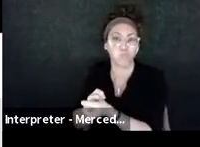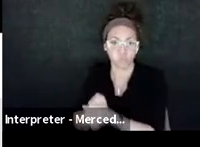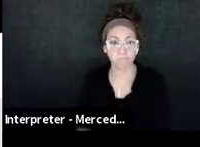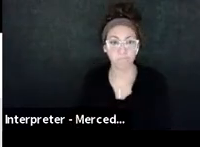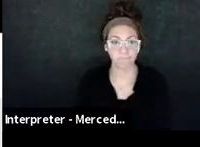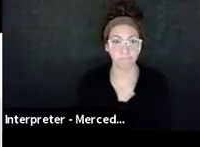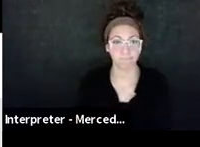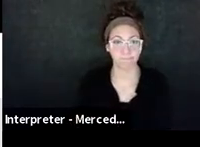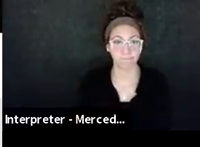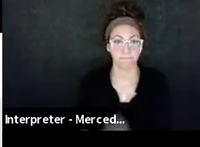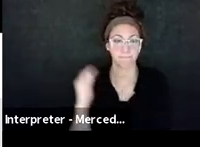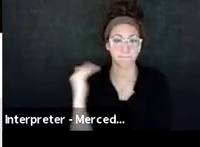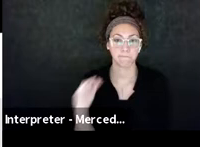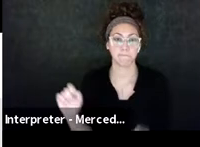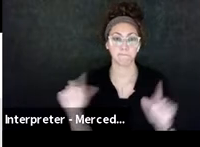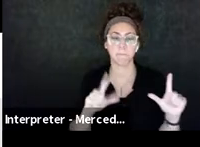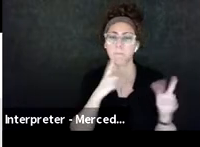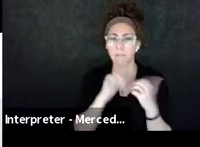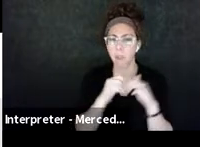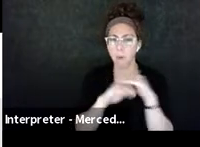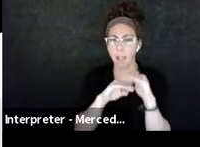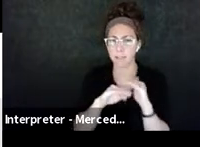maria.rodriguez: Okay. And so now how to access the coordinated entry system, and I think